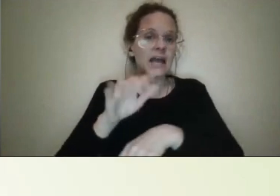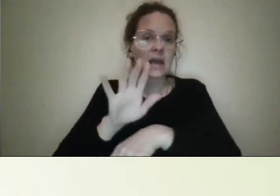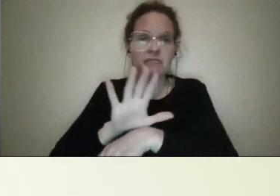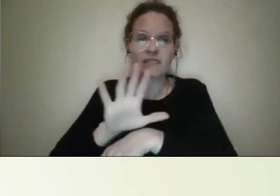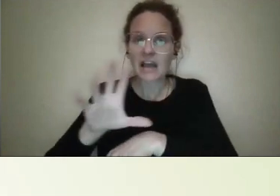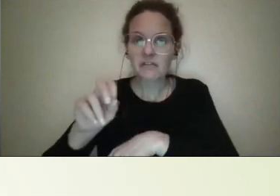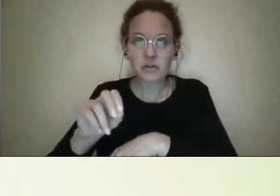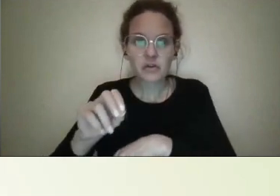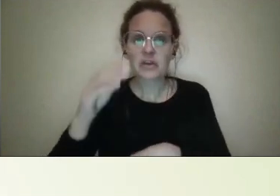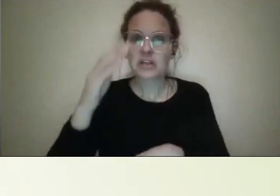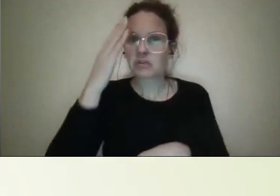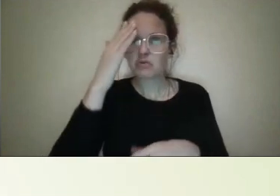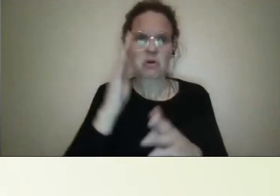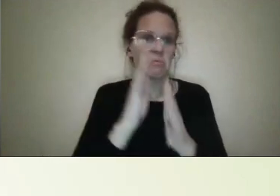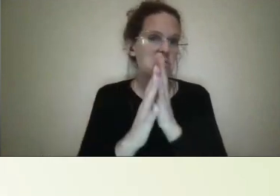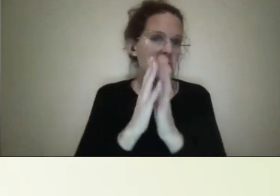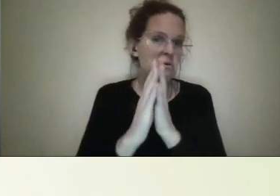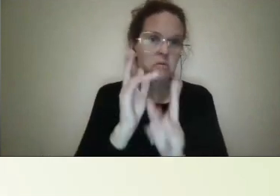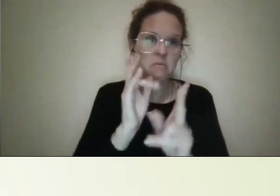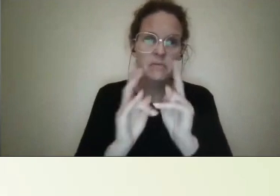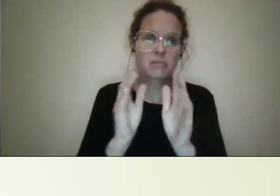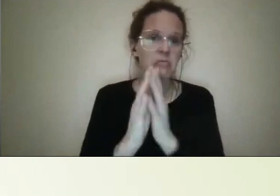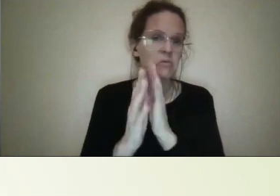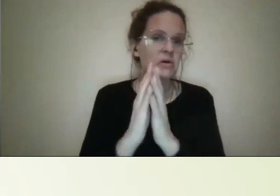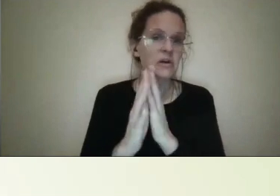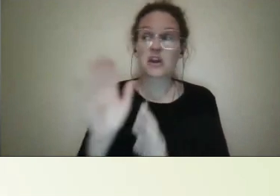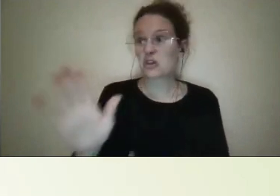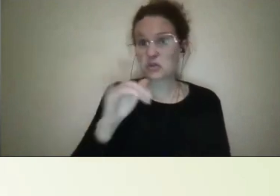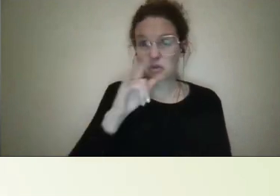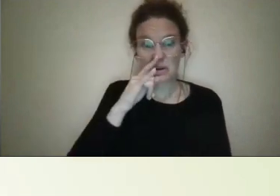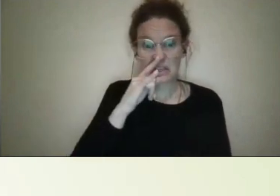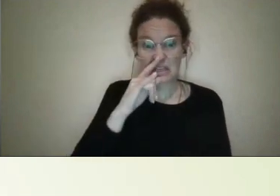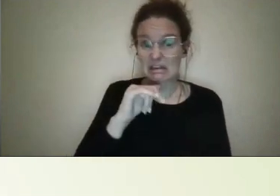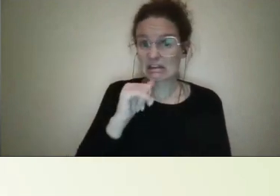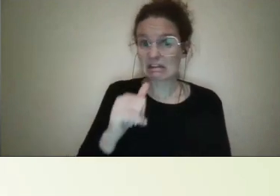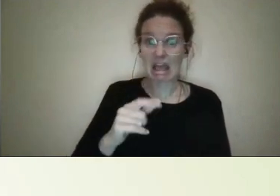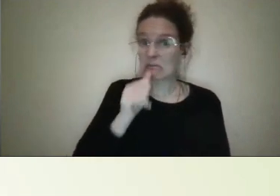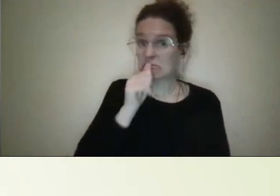you know that's just not going to sit well with your kiddo. Go either earlier or go